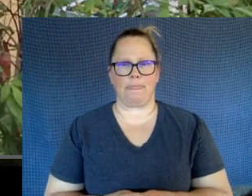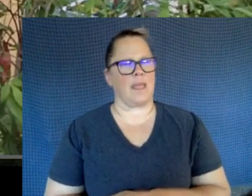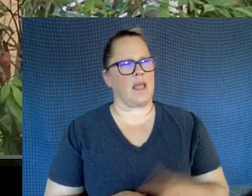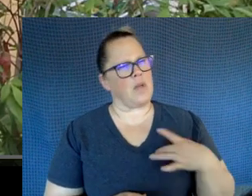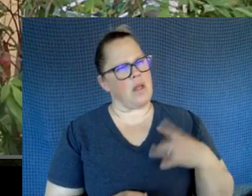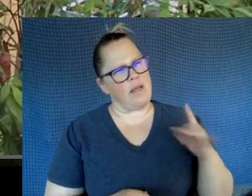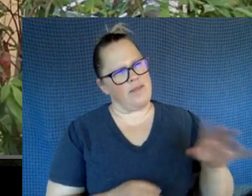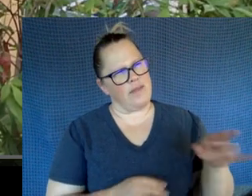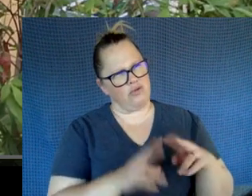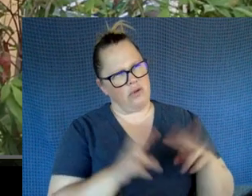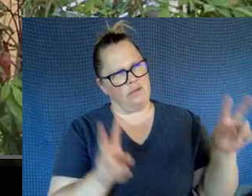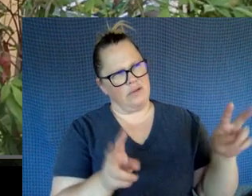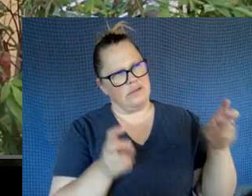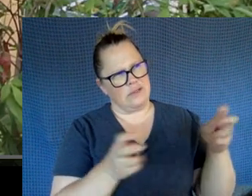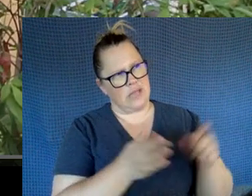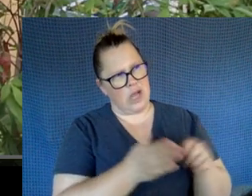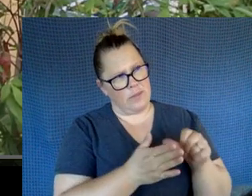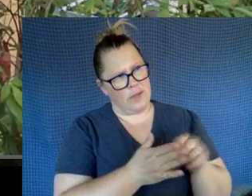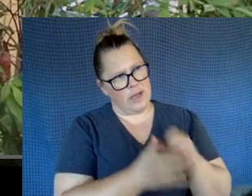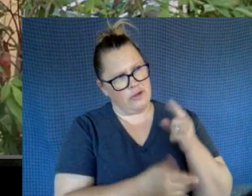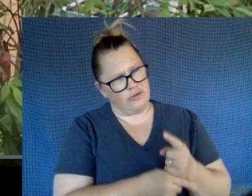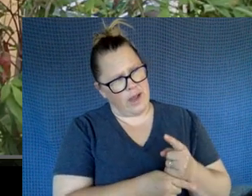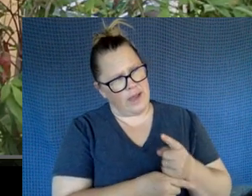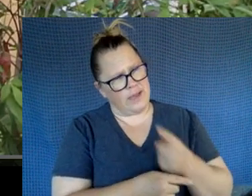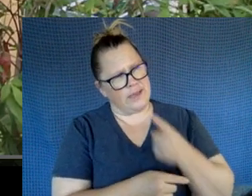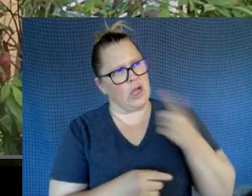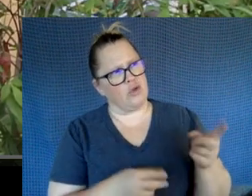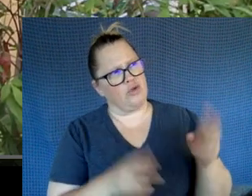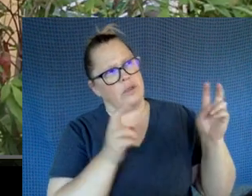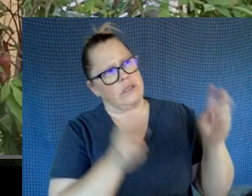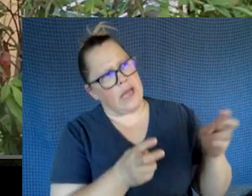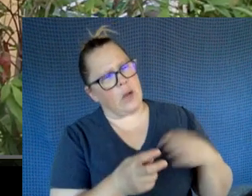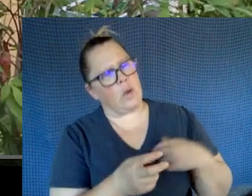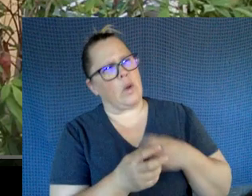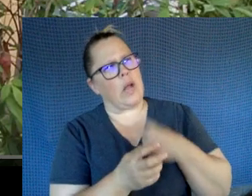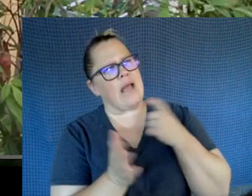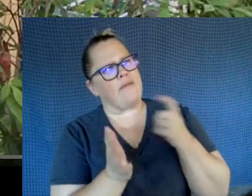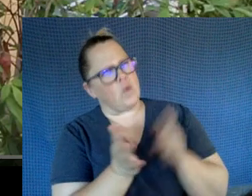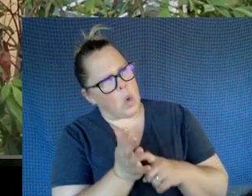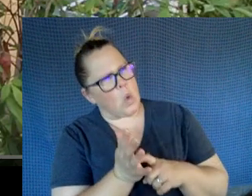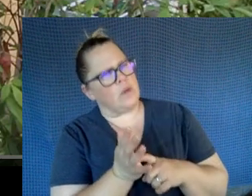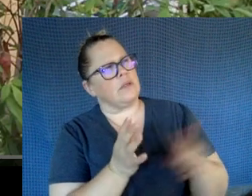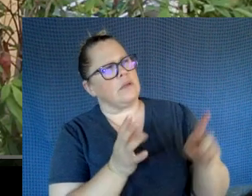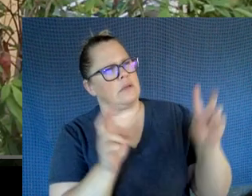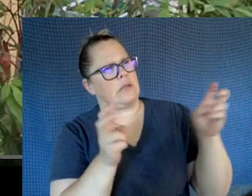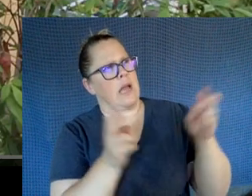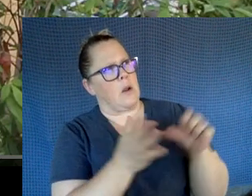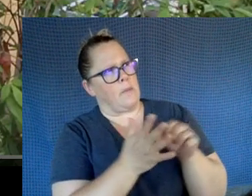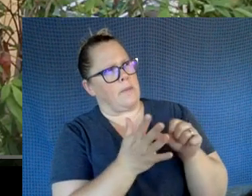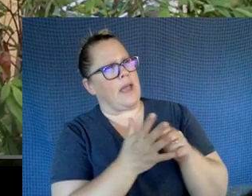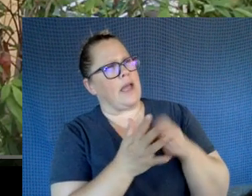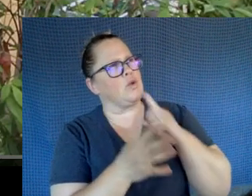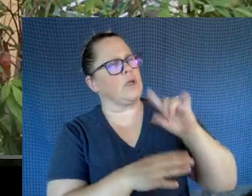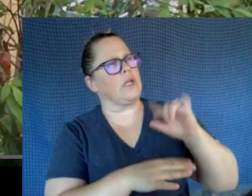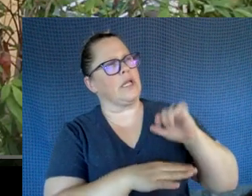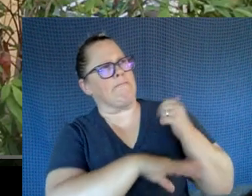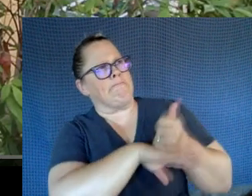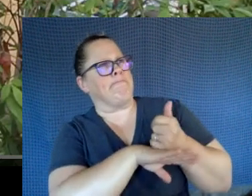the title page isn't it ? Kind of gives the titlel and you know what I've noticed a lot of times this title page is sort of set the tone for the book. So I see on